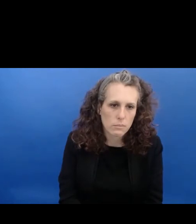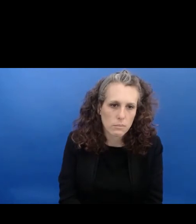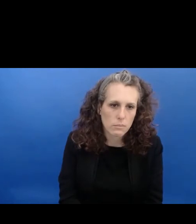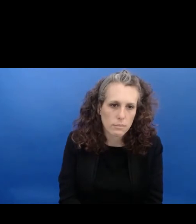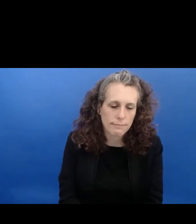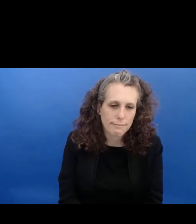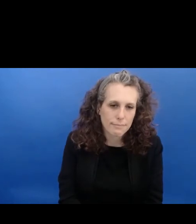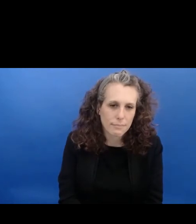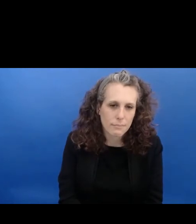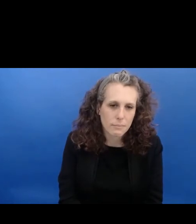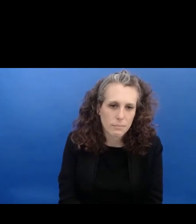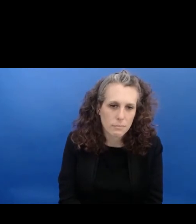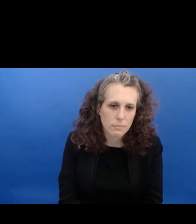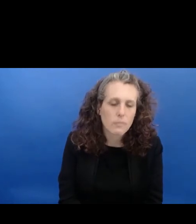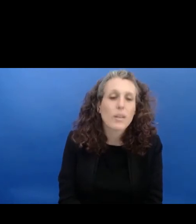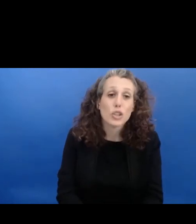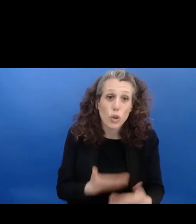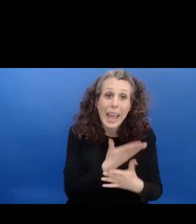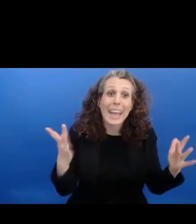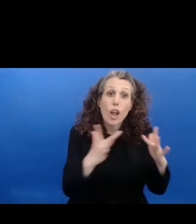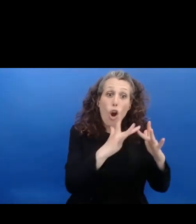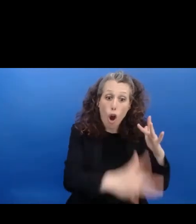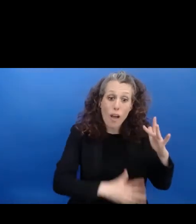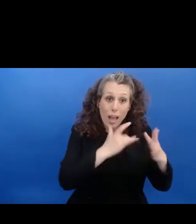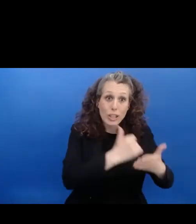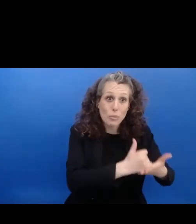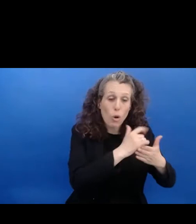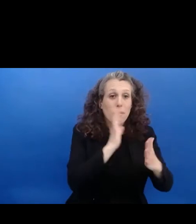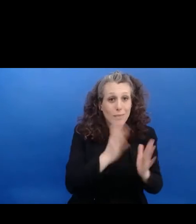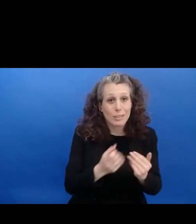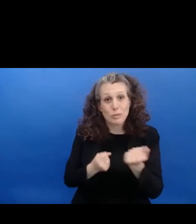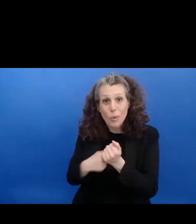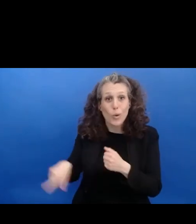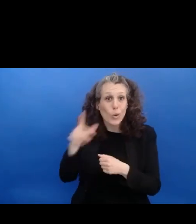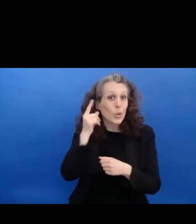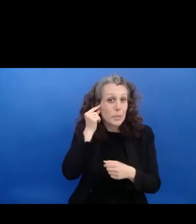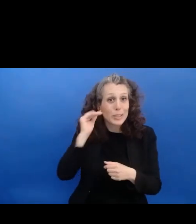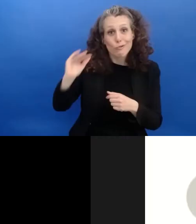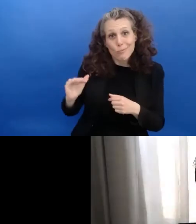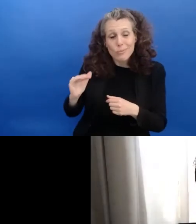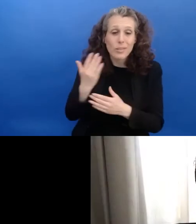is also accessible for women and girl with disability and ensure that reasonable video